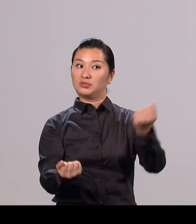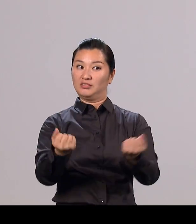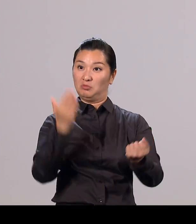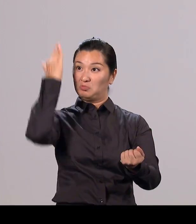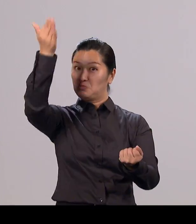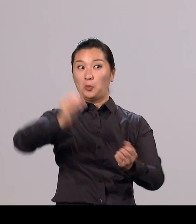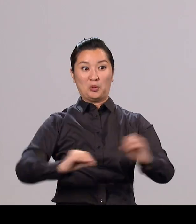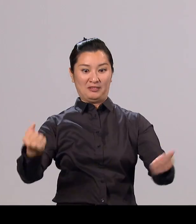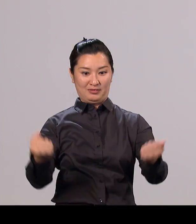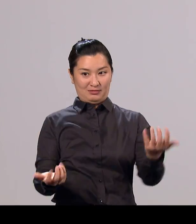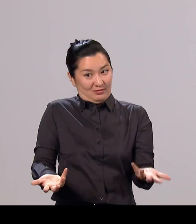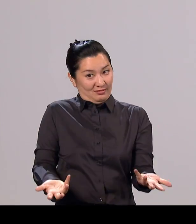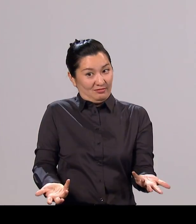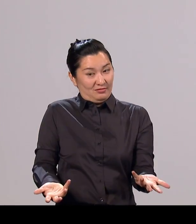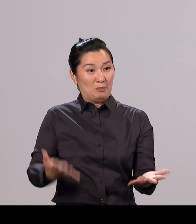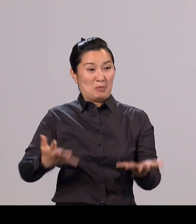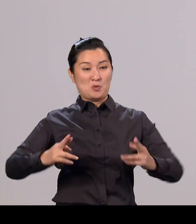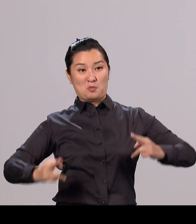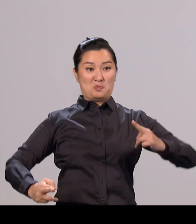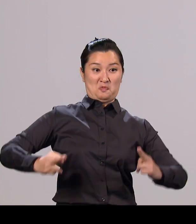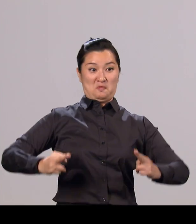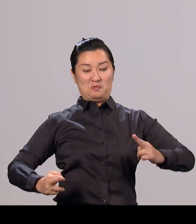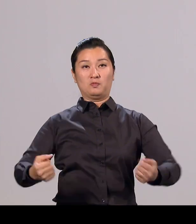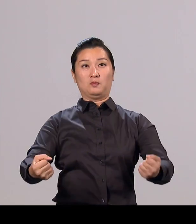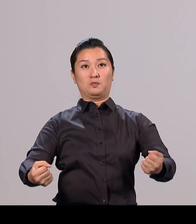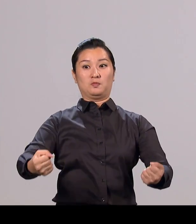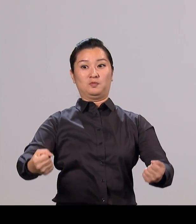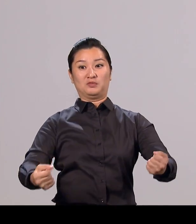So the same thing is happening in other industries as well, like retail.